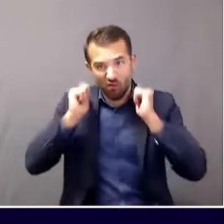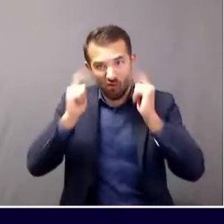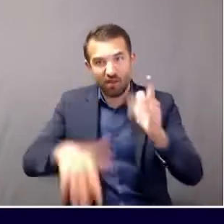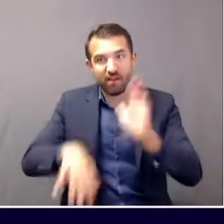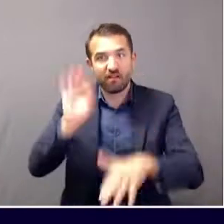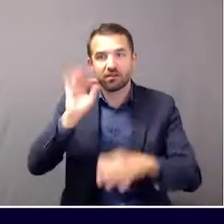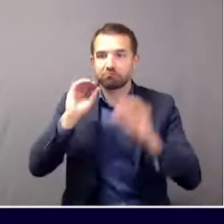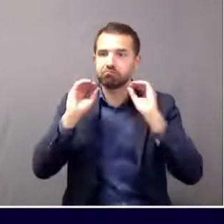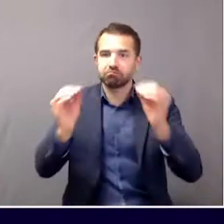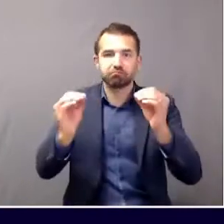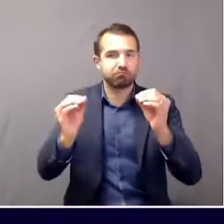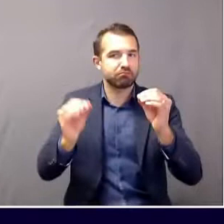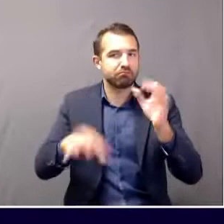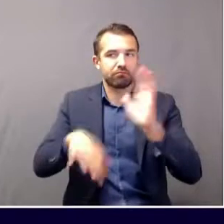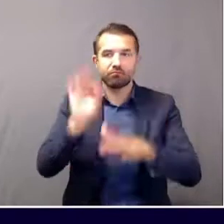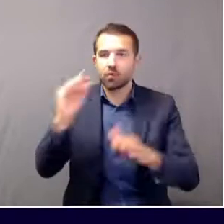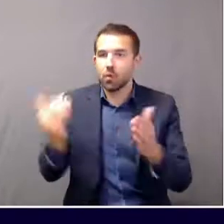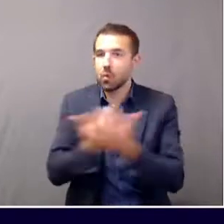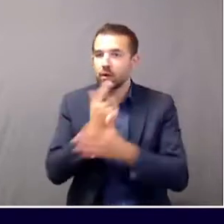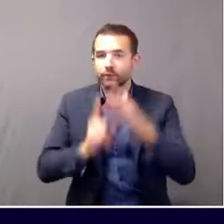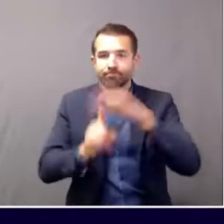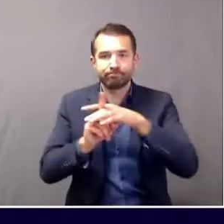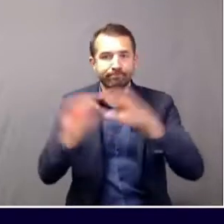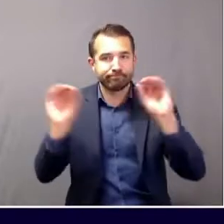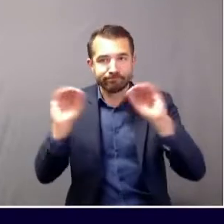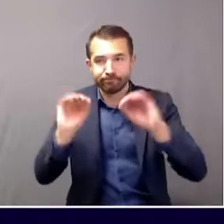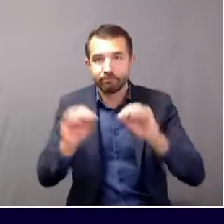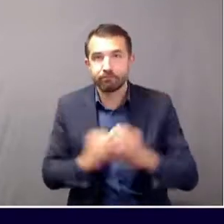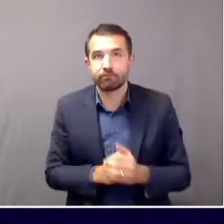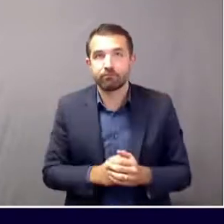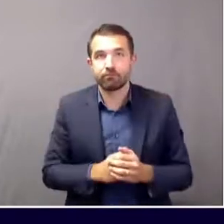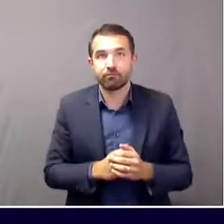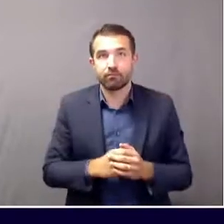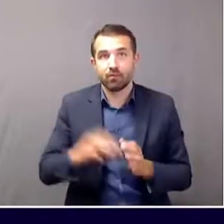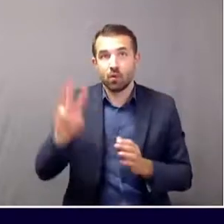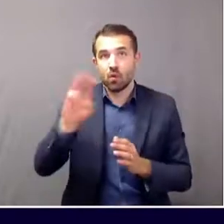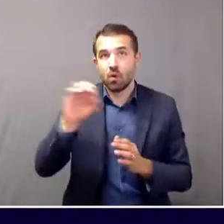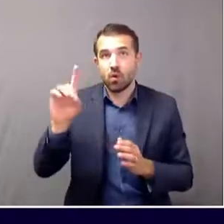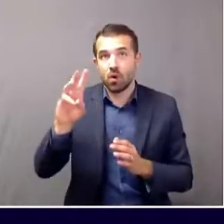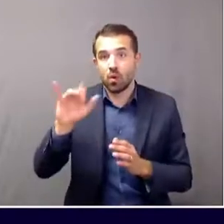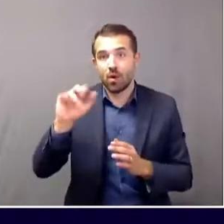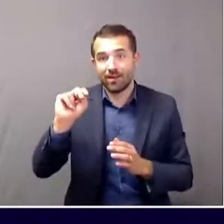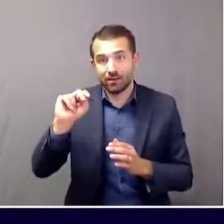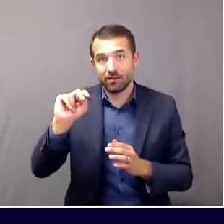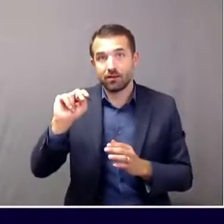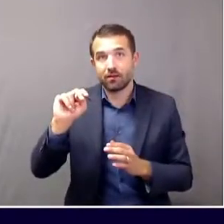similarly at woodland pulp in